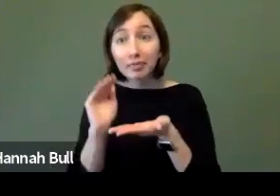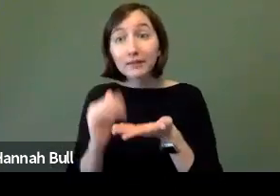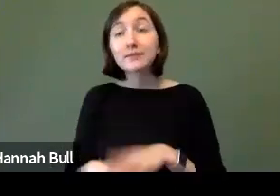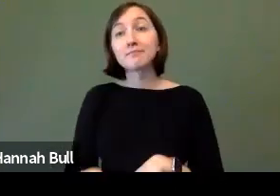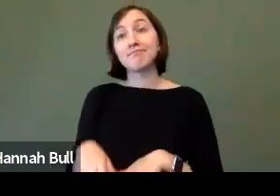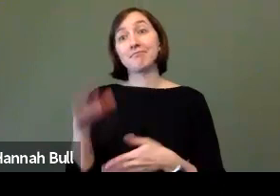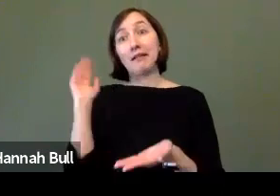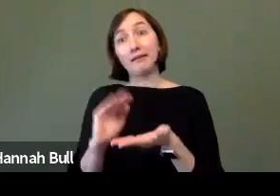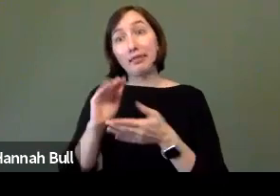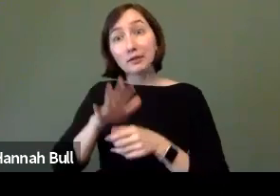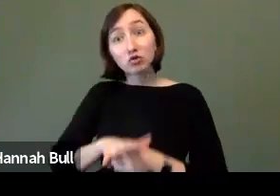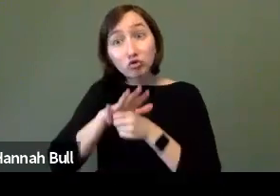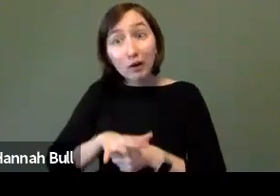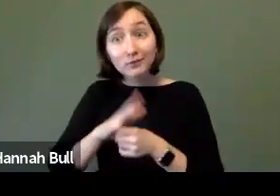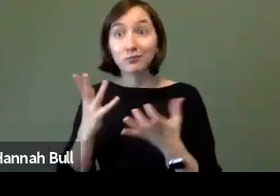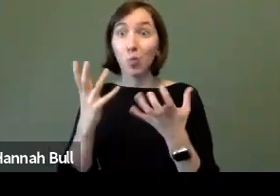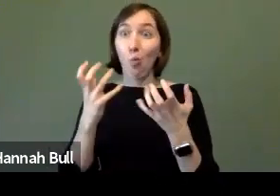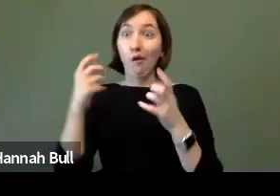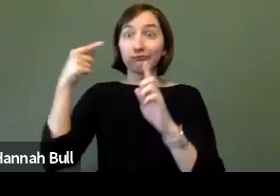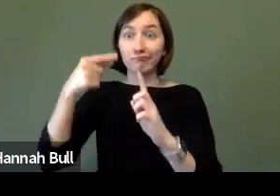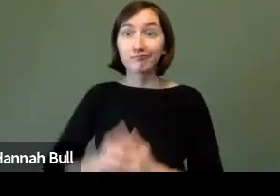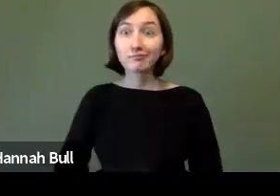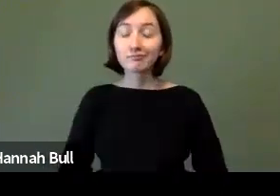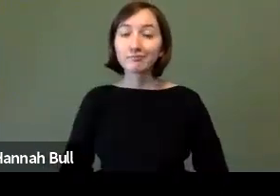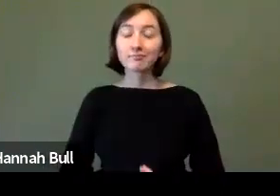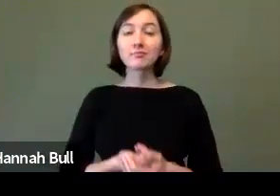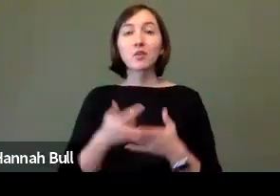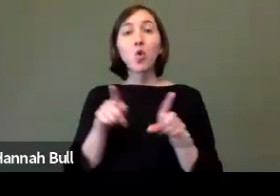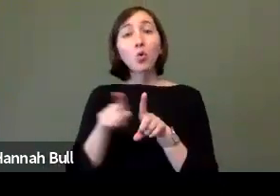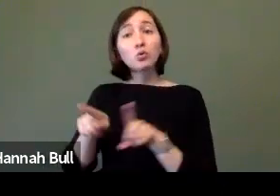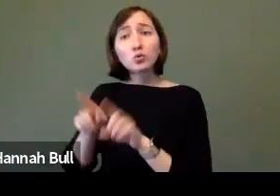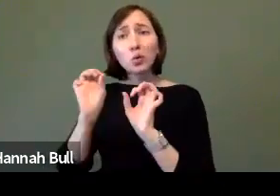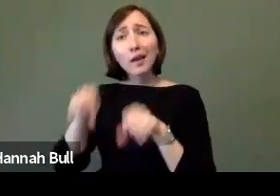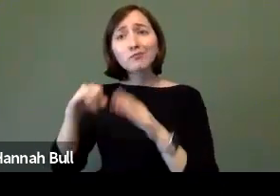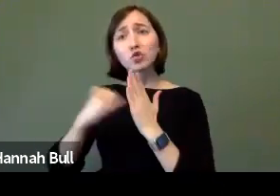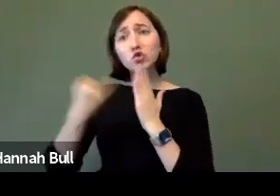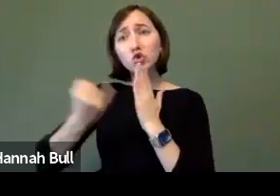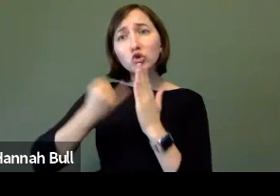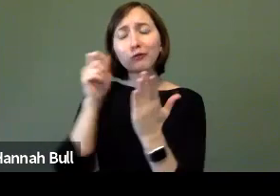You can also share your areas of gratitude in a journal or with family and friends through a Zoom call